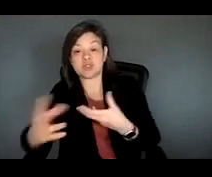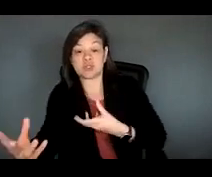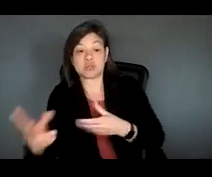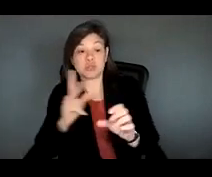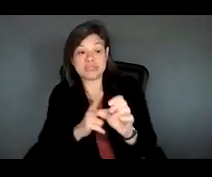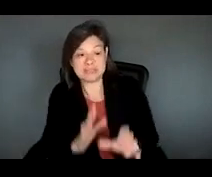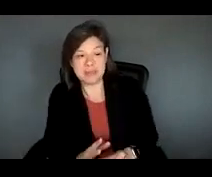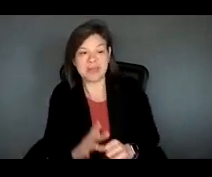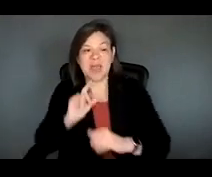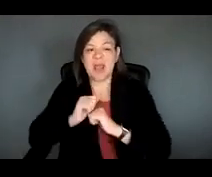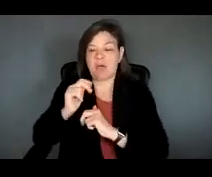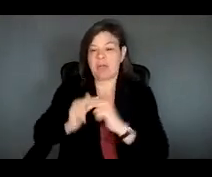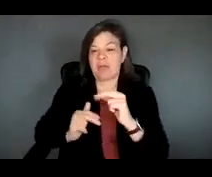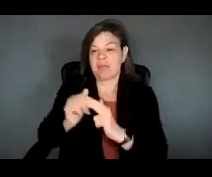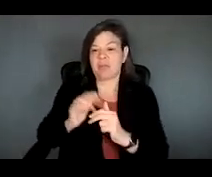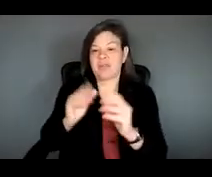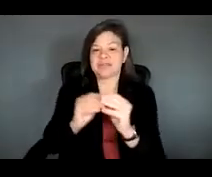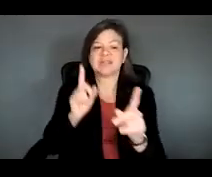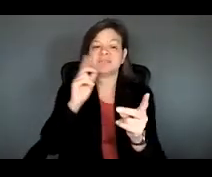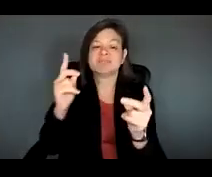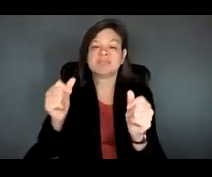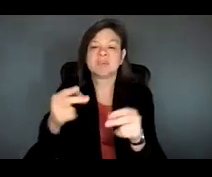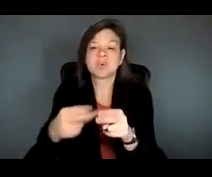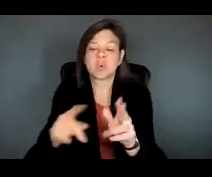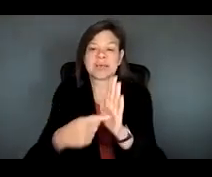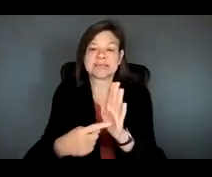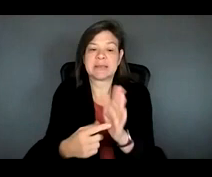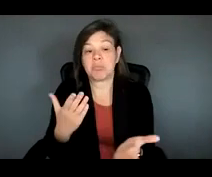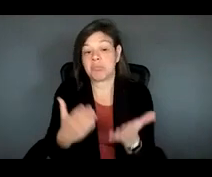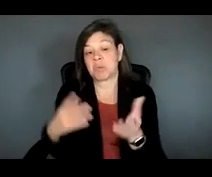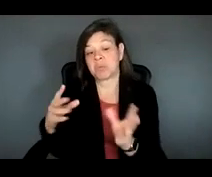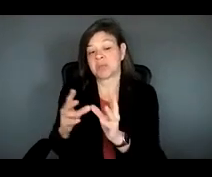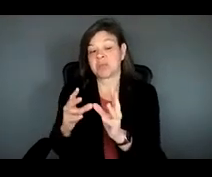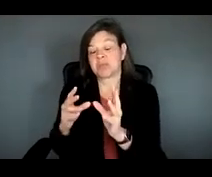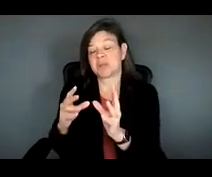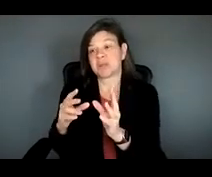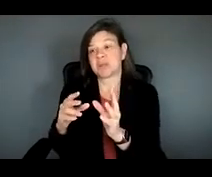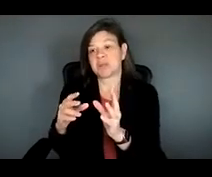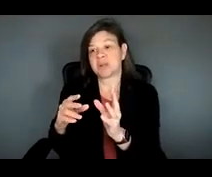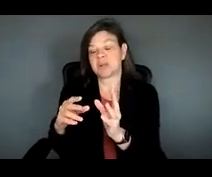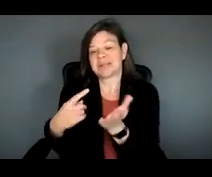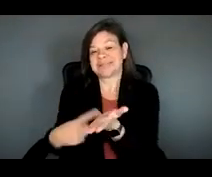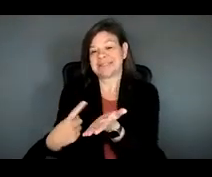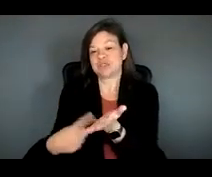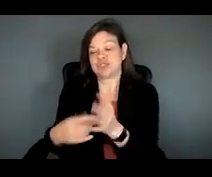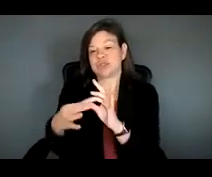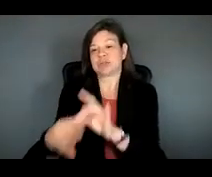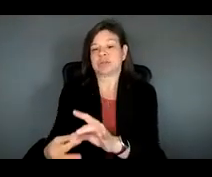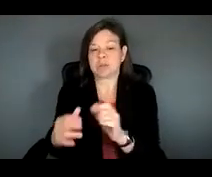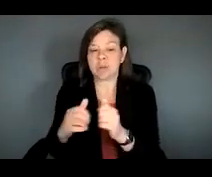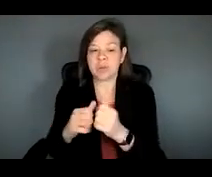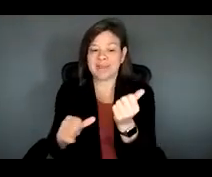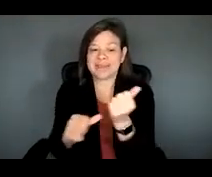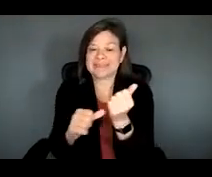So one quick example is that maybe there's a session related to assistive listening devices